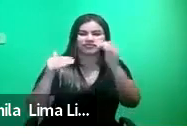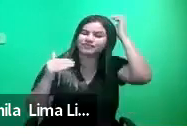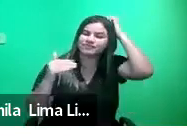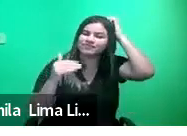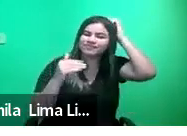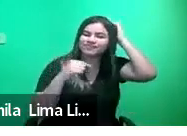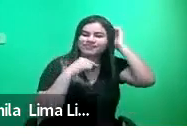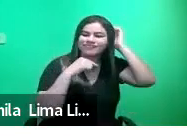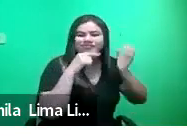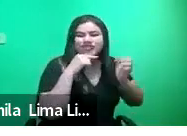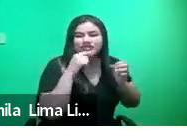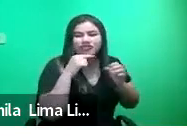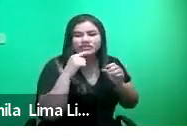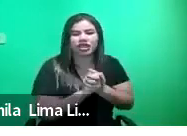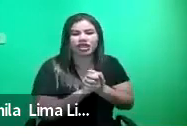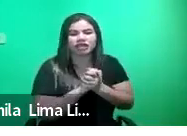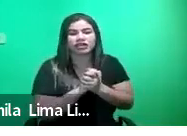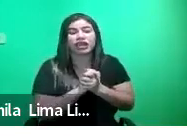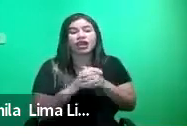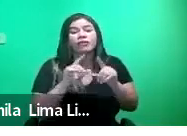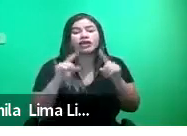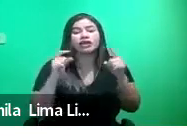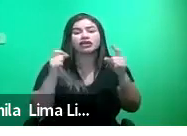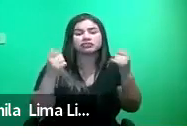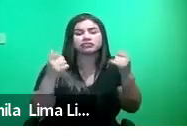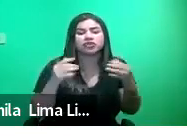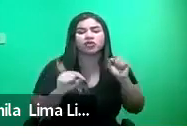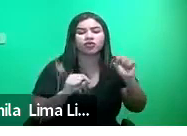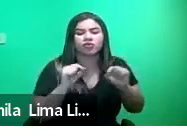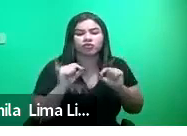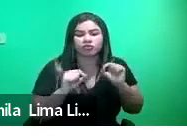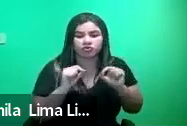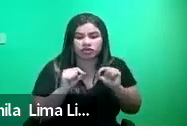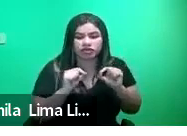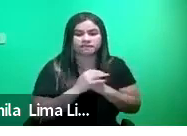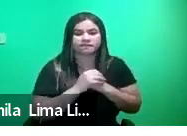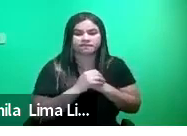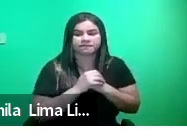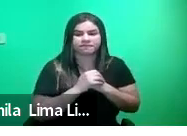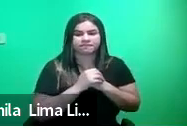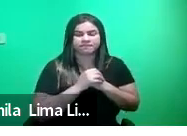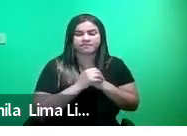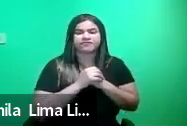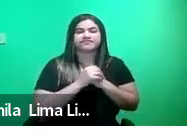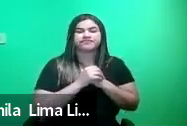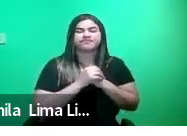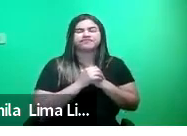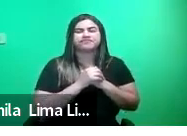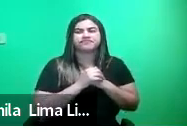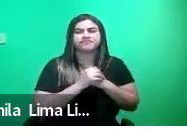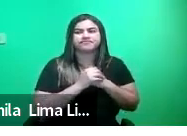Good, I think on our time to say to say that in terms of in terms of the in terms of the specific.